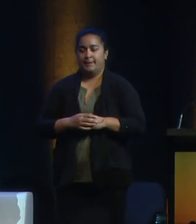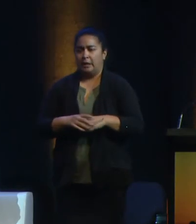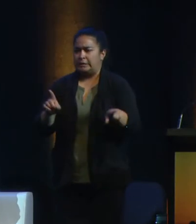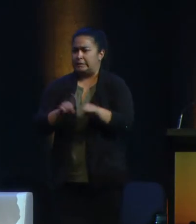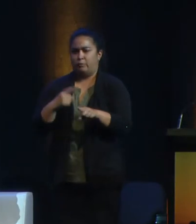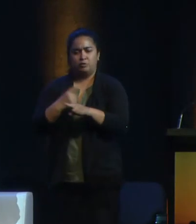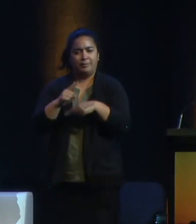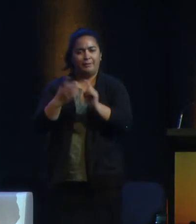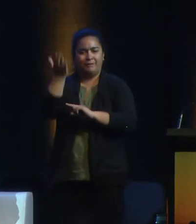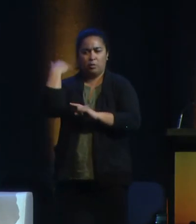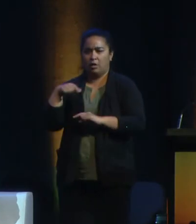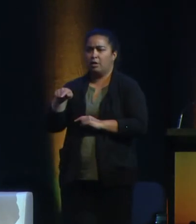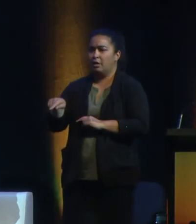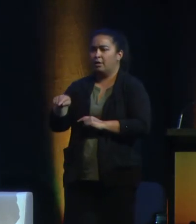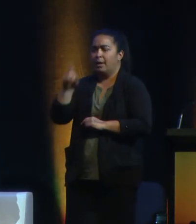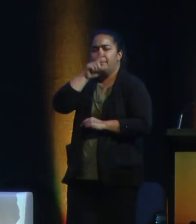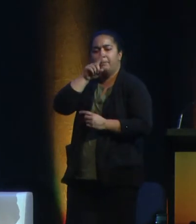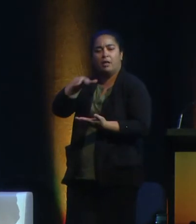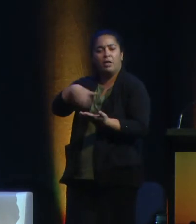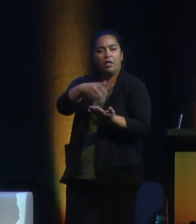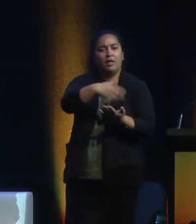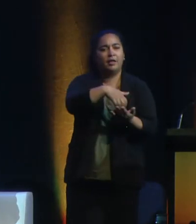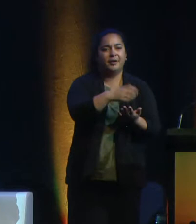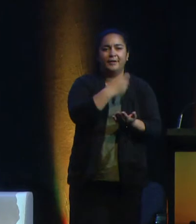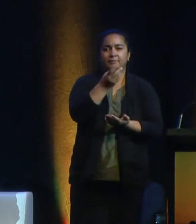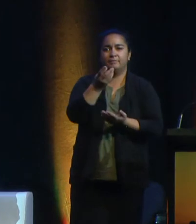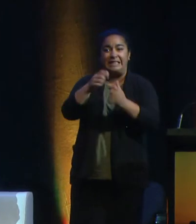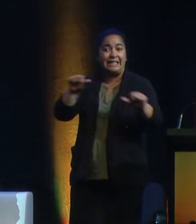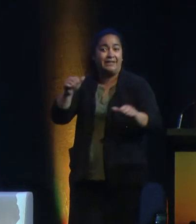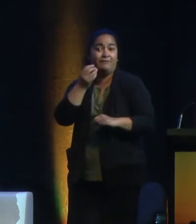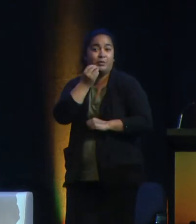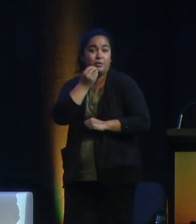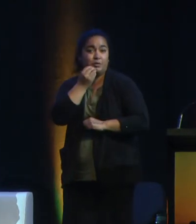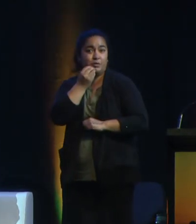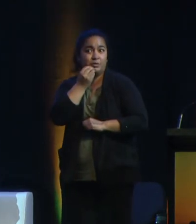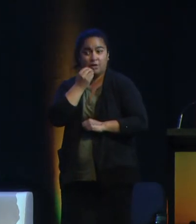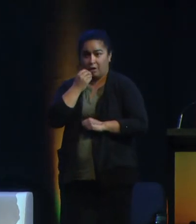collecting kaimoana in our clean green rivers. But they don't get there by magic.You have